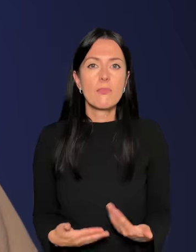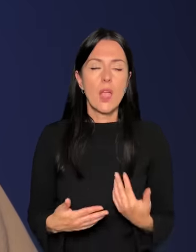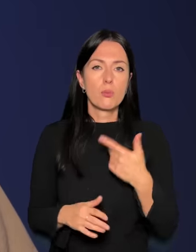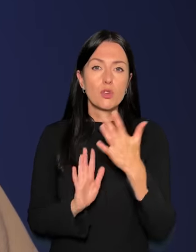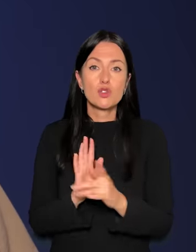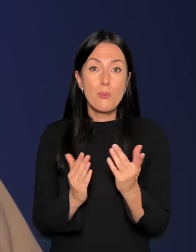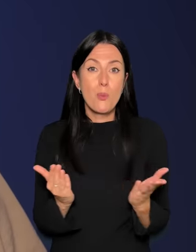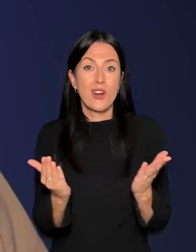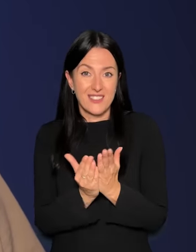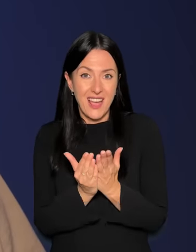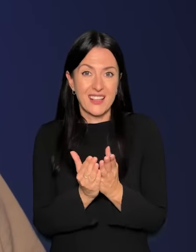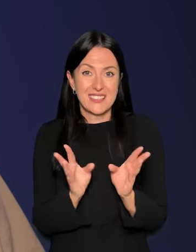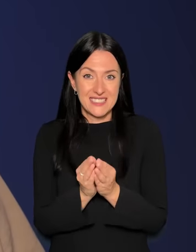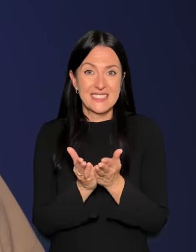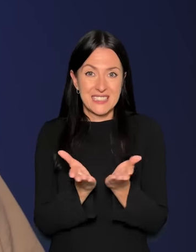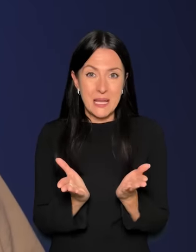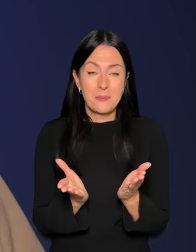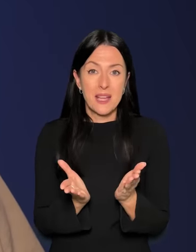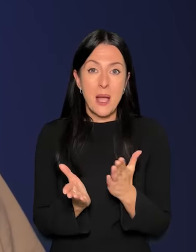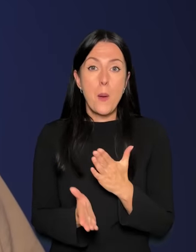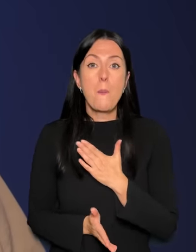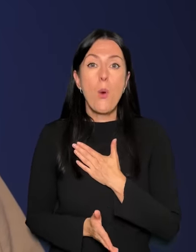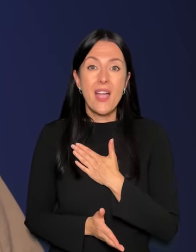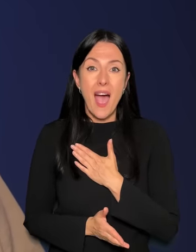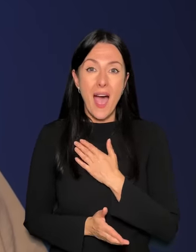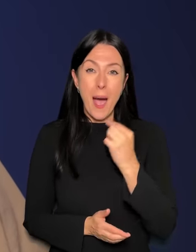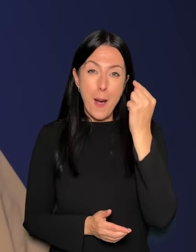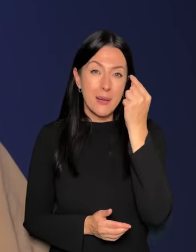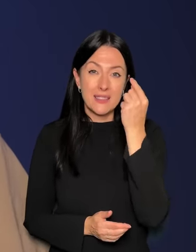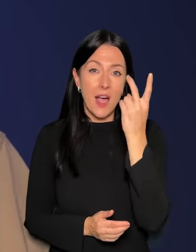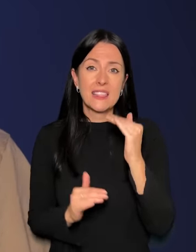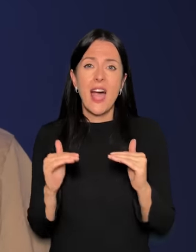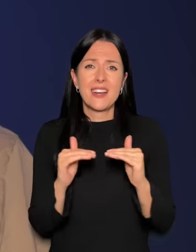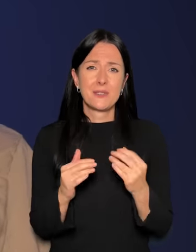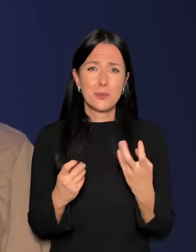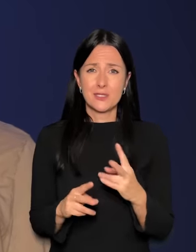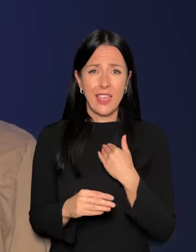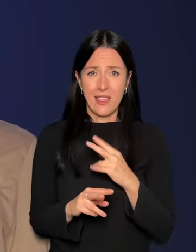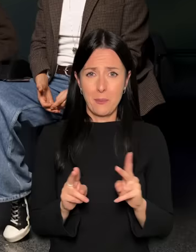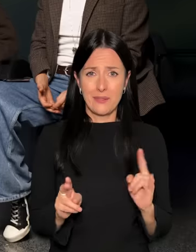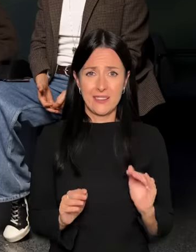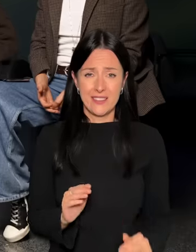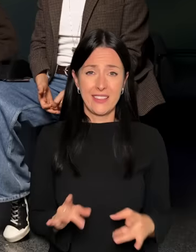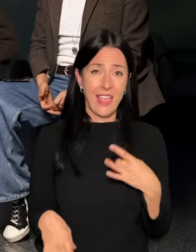And I understand that compared to them, my mental state was like that of a spoiled child.